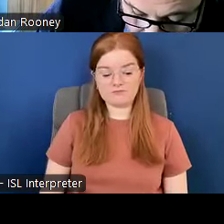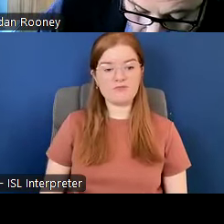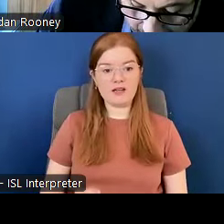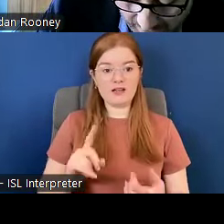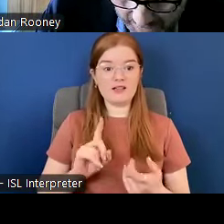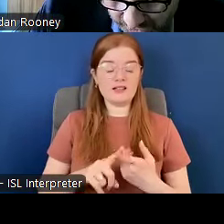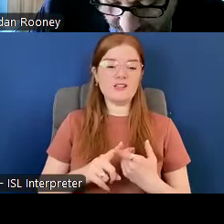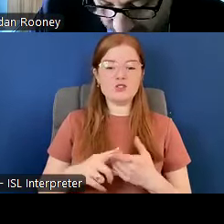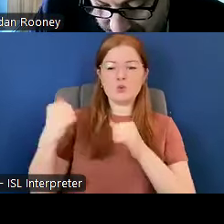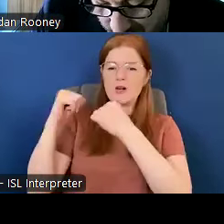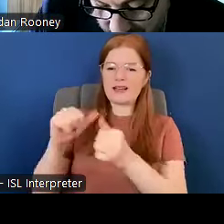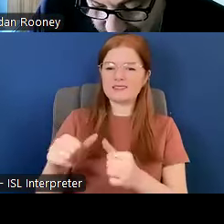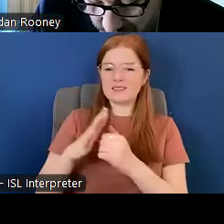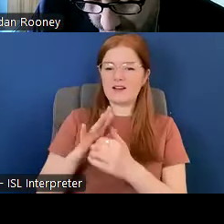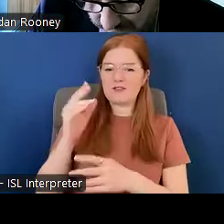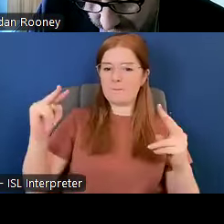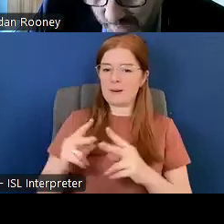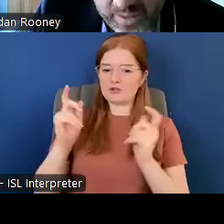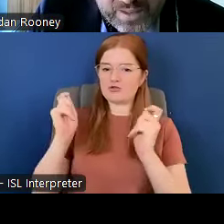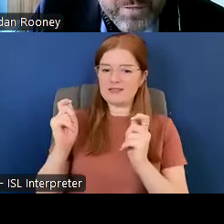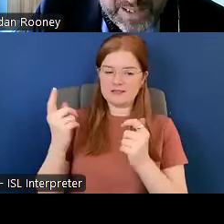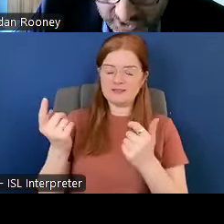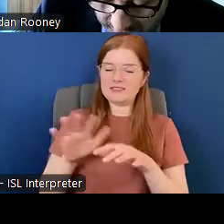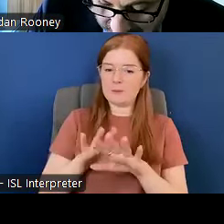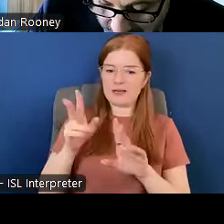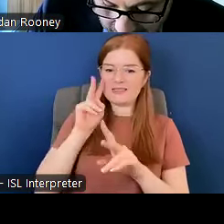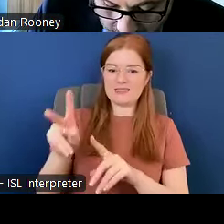of their Paris training was similarly observable in the work of Mainie Jellett, who